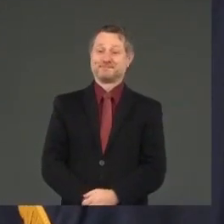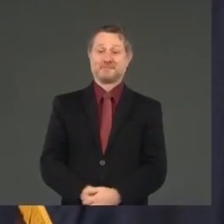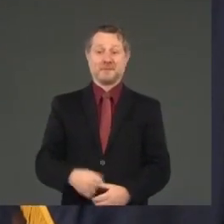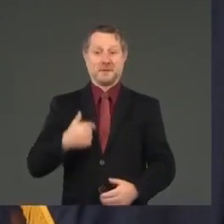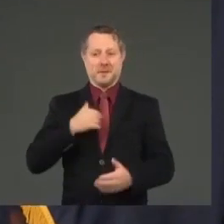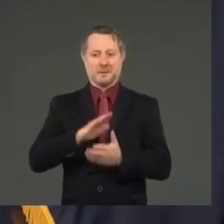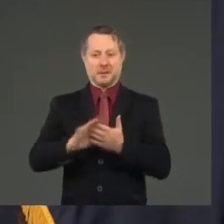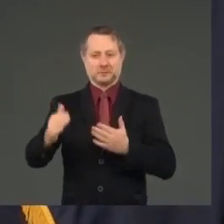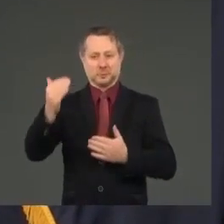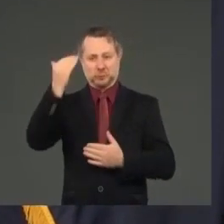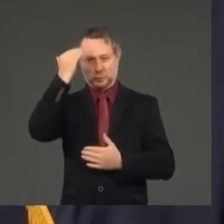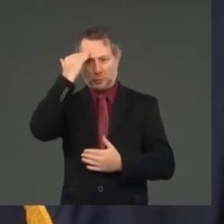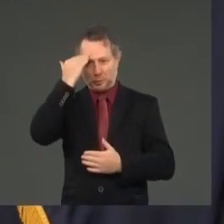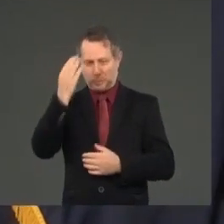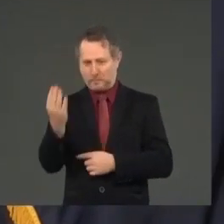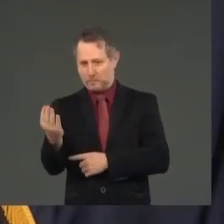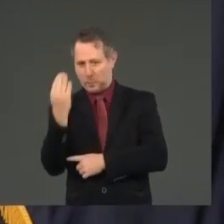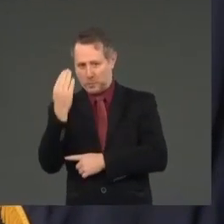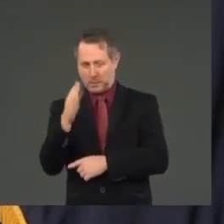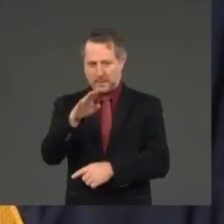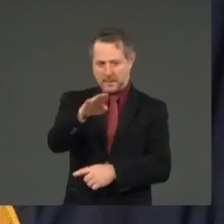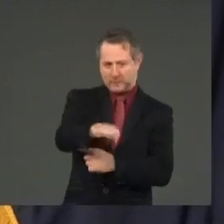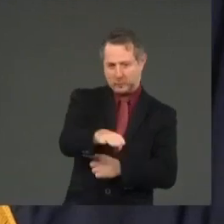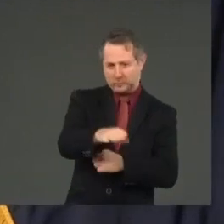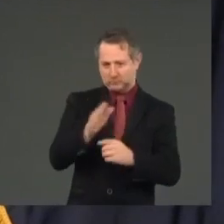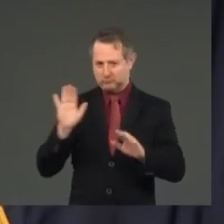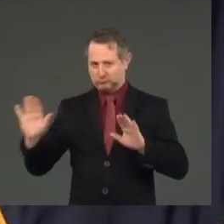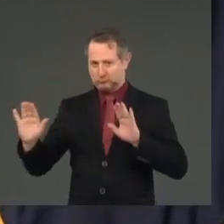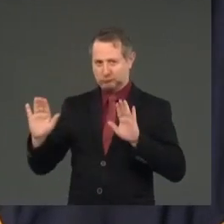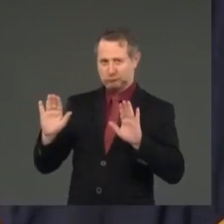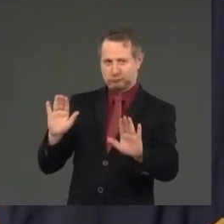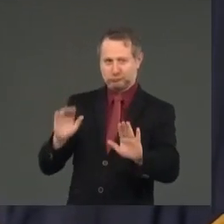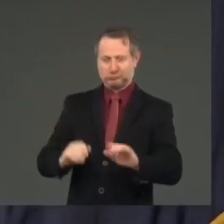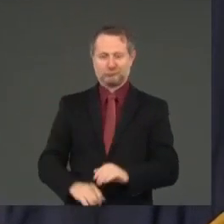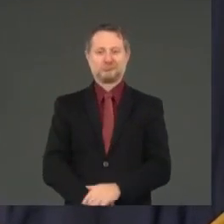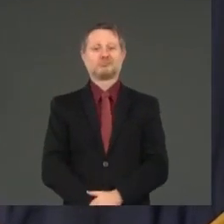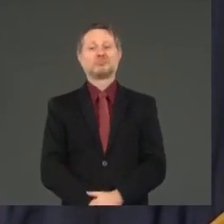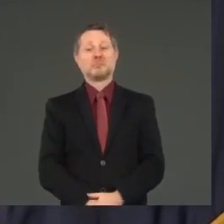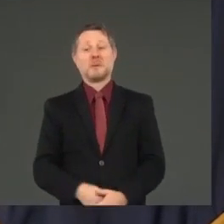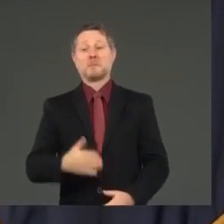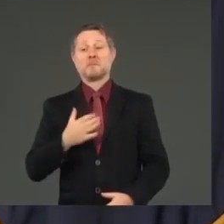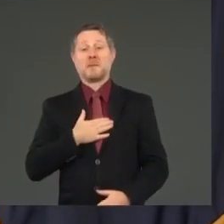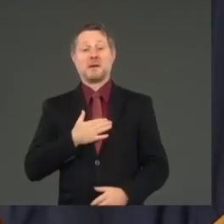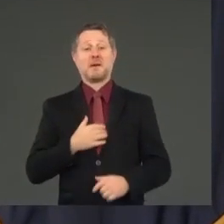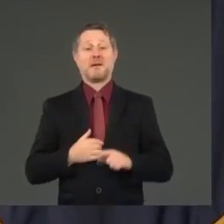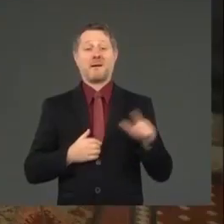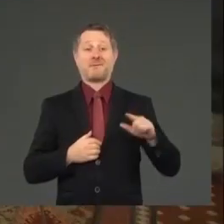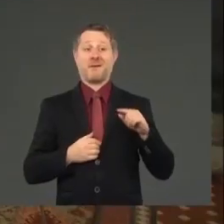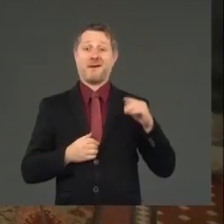GOOD MORNING. IT'S ALWAYS GOOD WHEN YOU KNOW THE DIFFERENCE BETWEEN MORNING